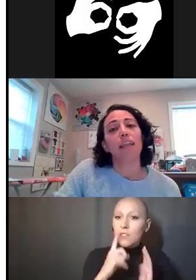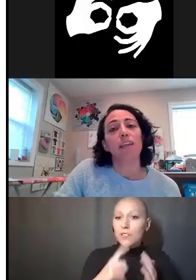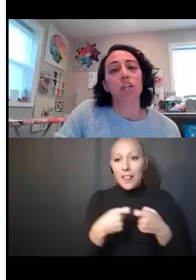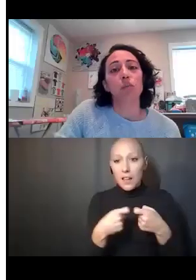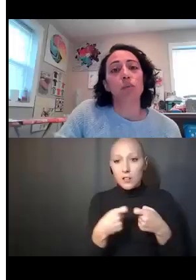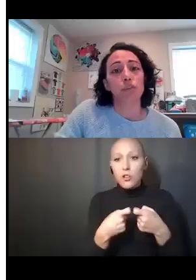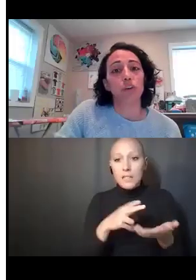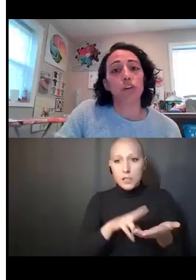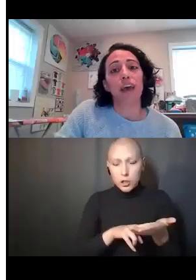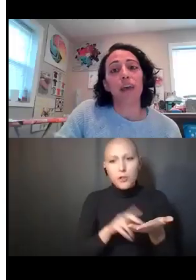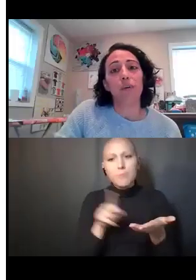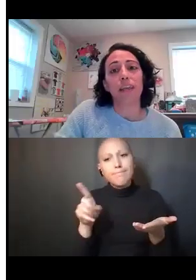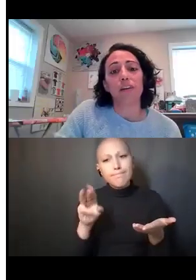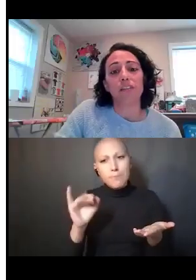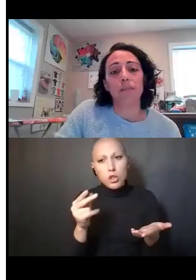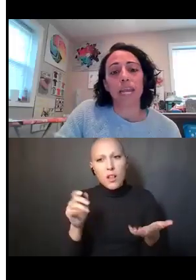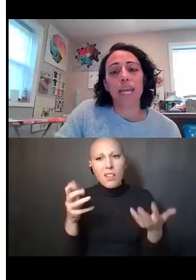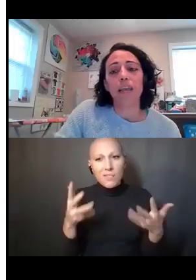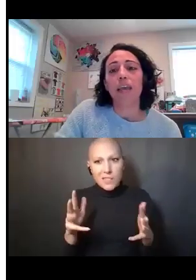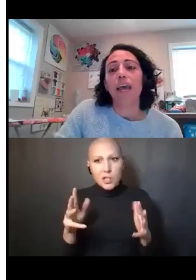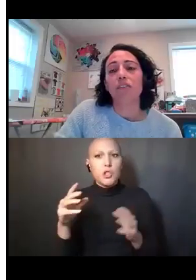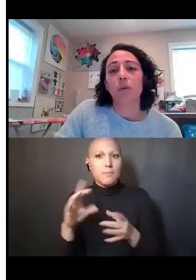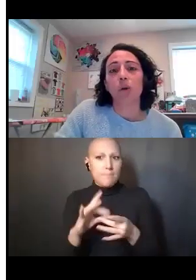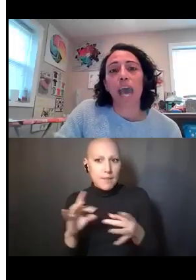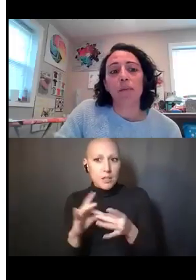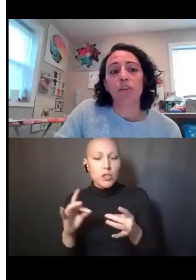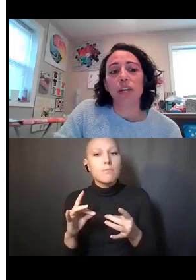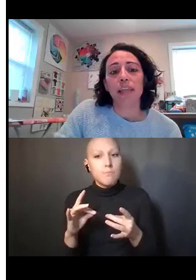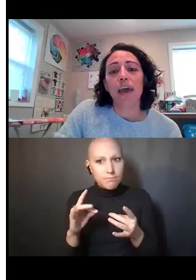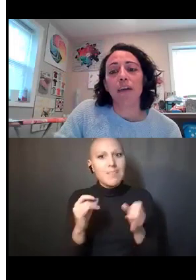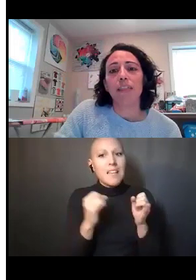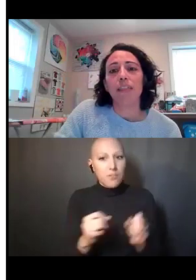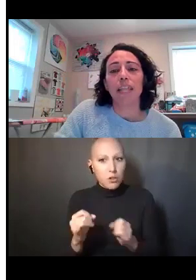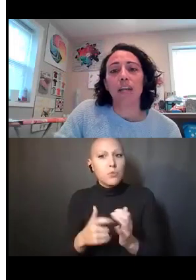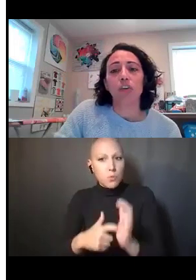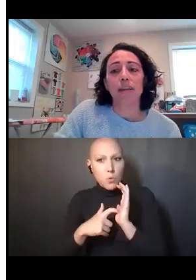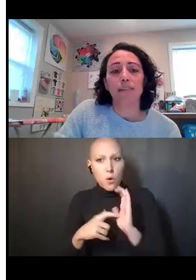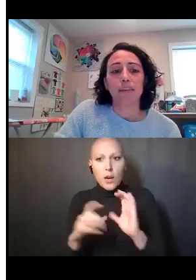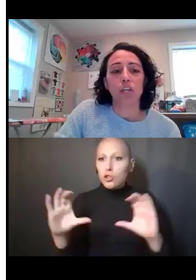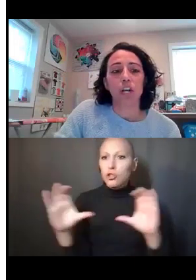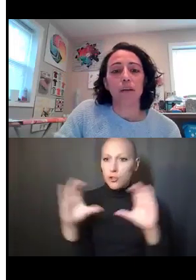that individuals certify what they are submitting. And so we're capturing that by the electronic signature.